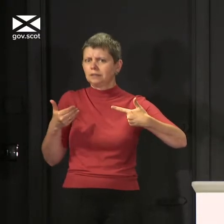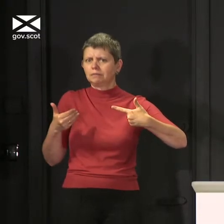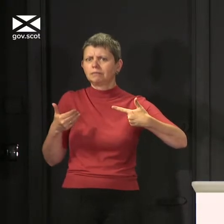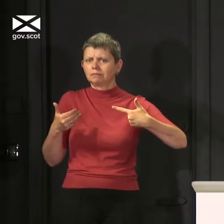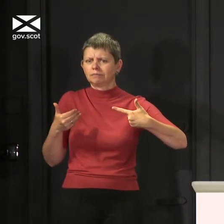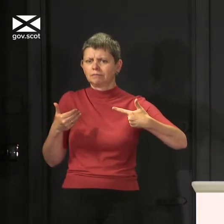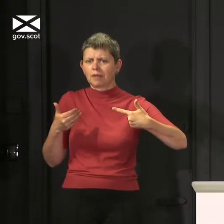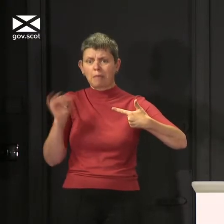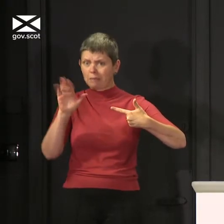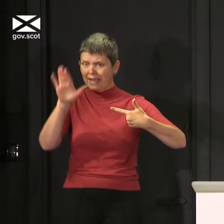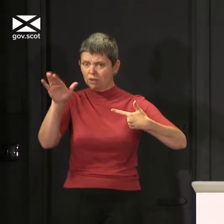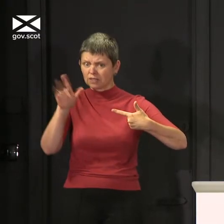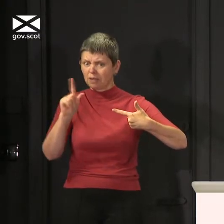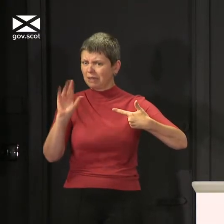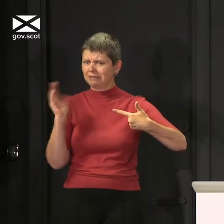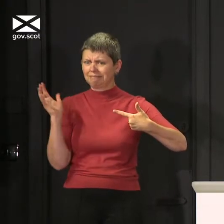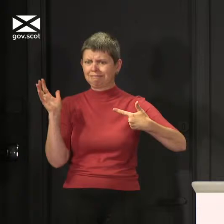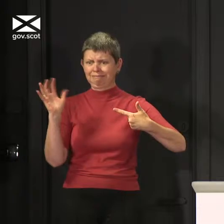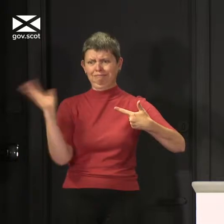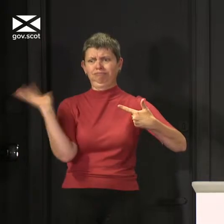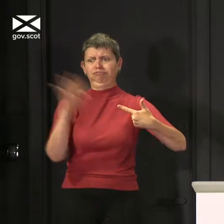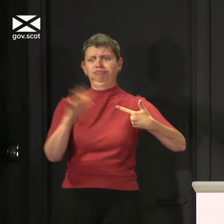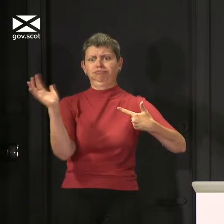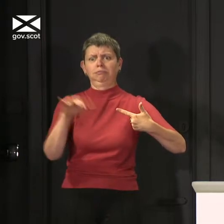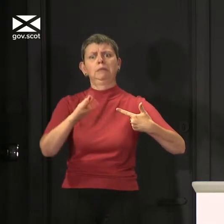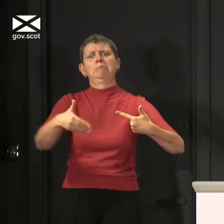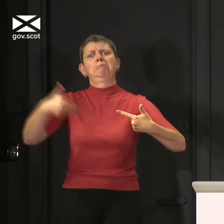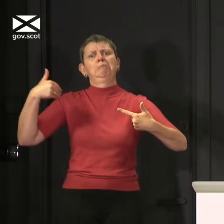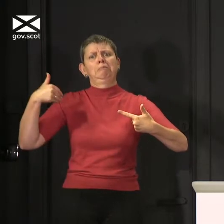places are outdoors, if you turn up somewhere that is crowded, go away and go somewhere